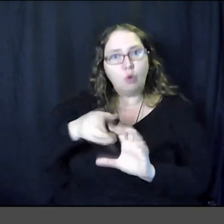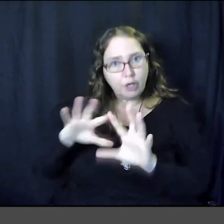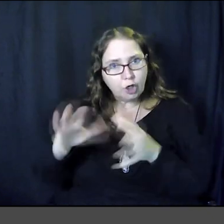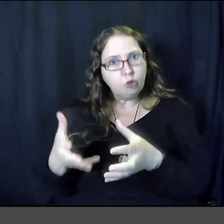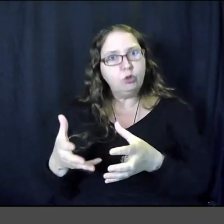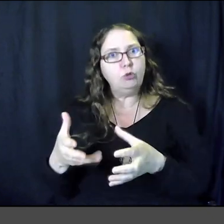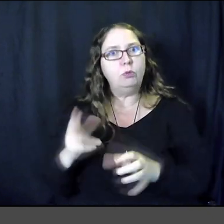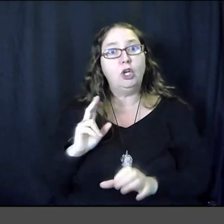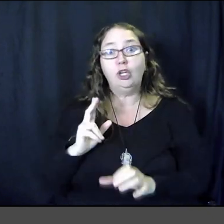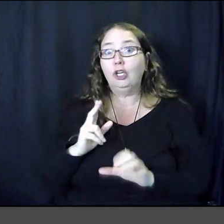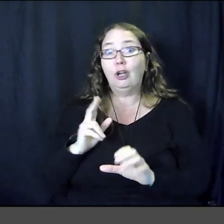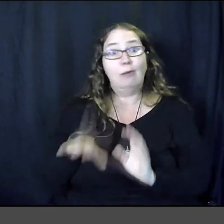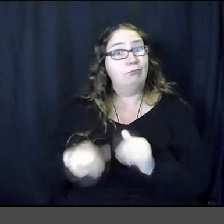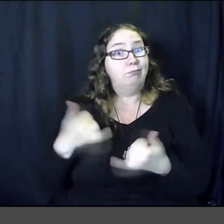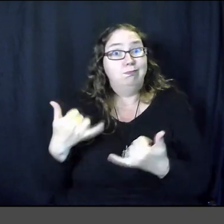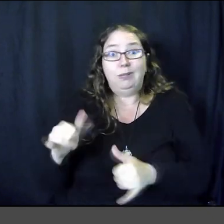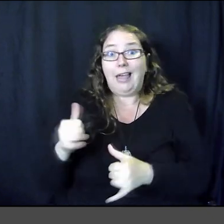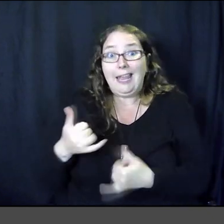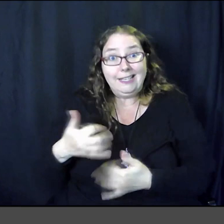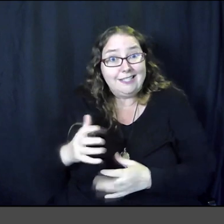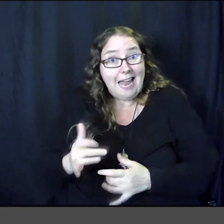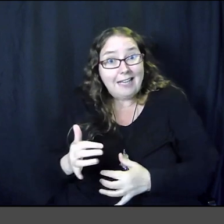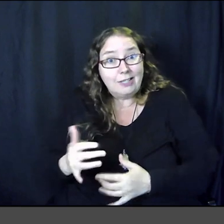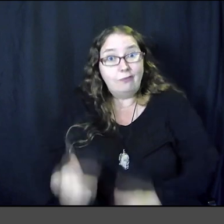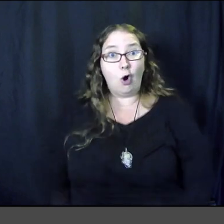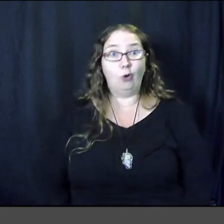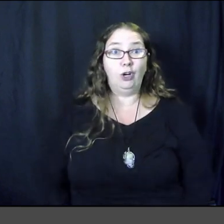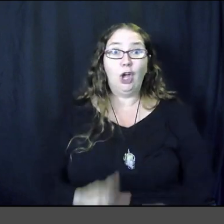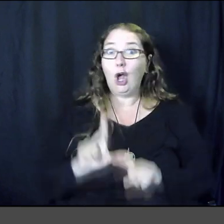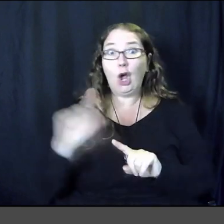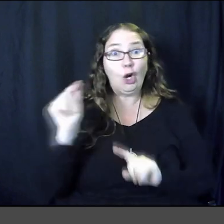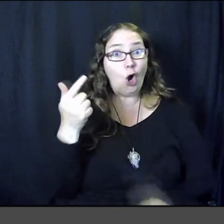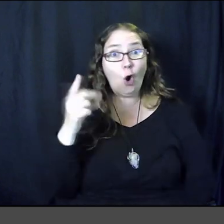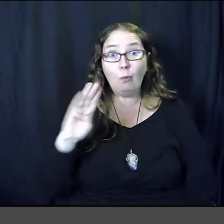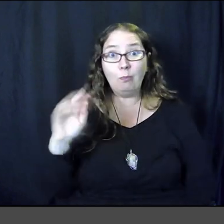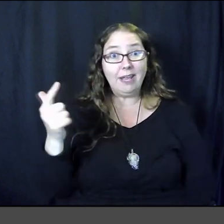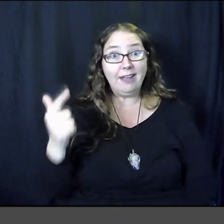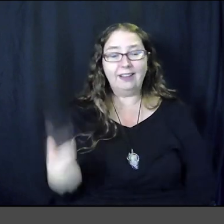IF YOU WANT TO GO BIG, BUT YOU CAN’T JUST STAND UP AND SING, WE JUST STAND UP AND SAY IT.